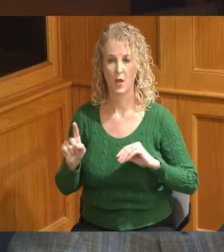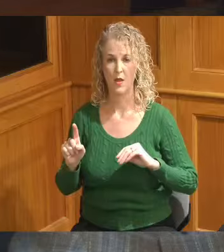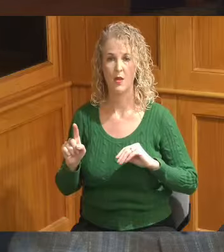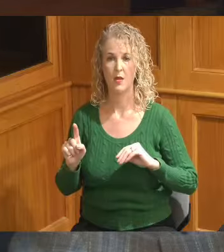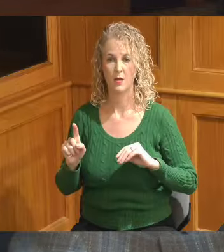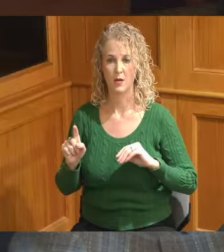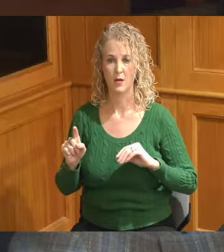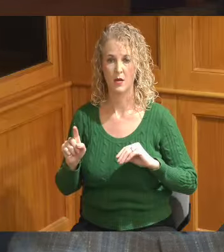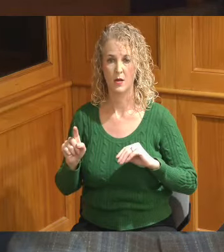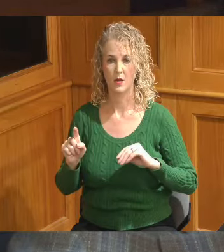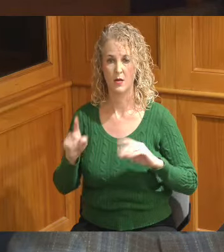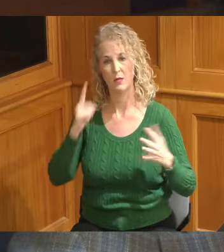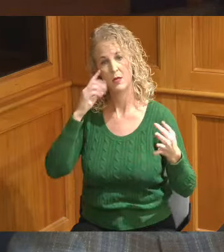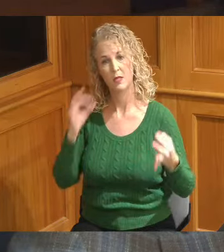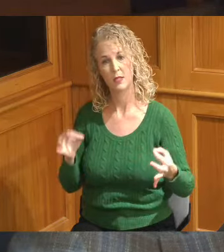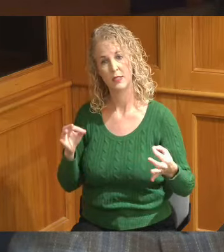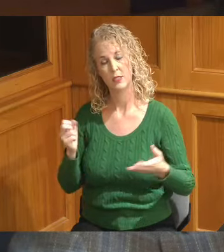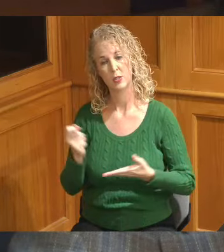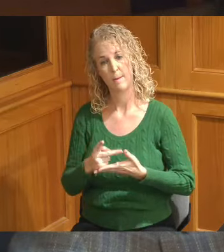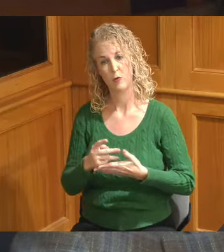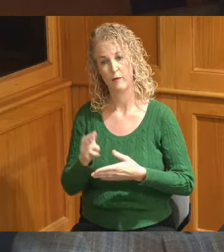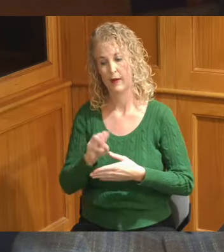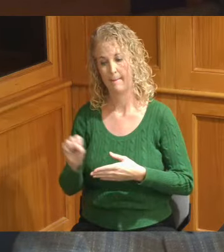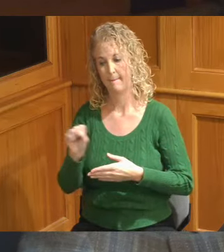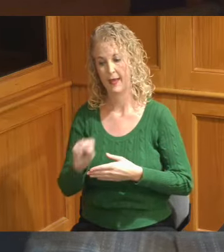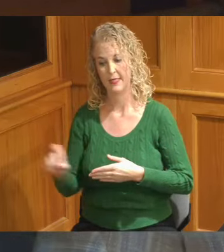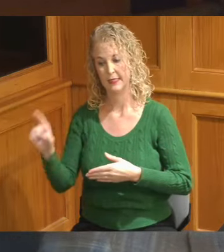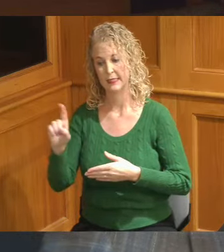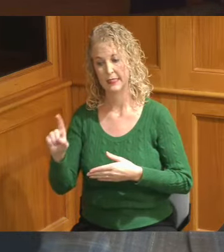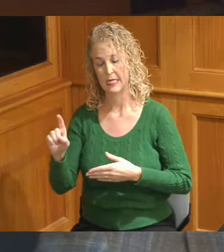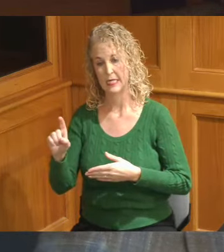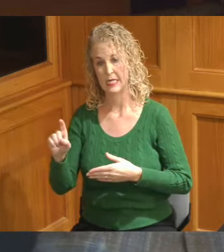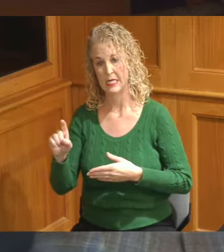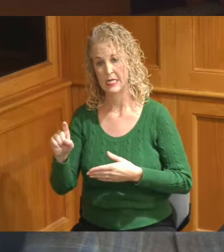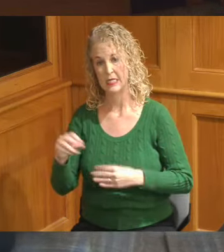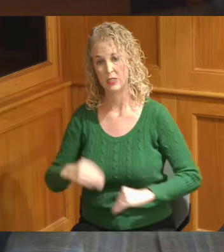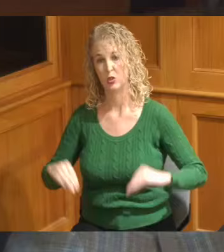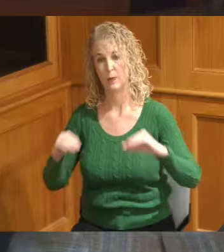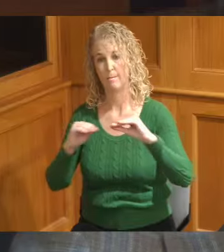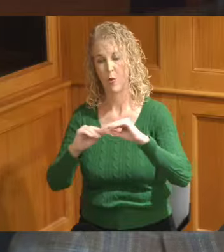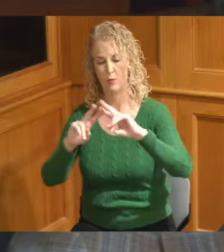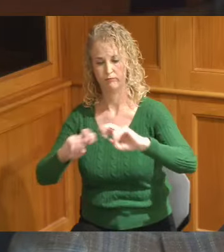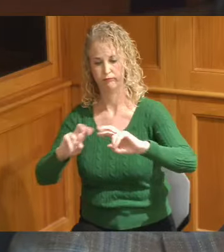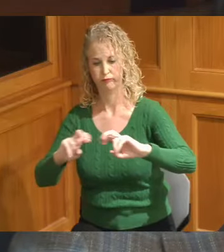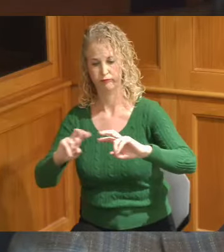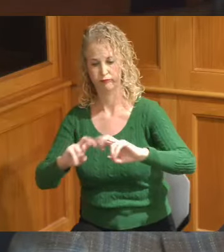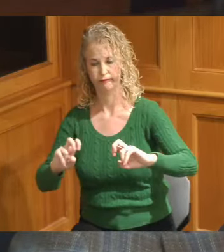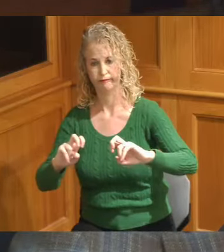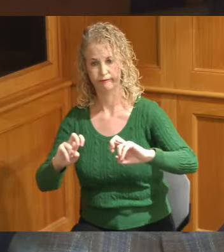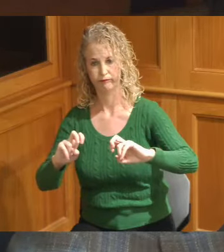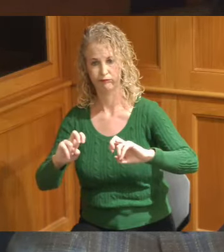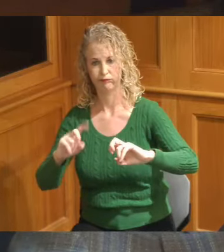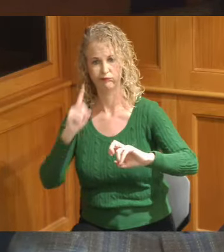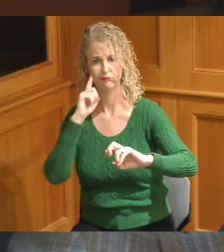of the resolution authorizing MSD to proceed with further evaluation I think is important with the